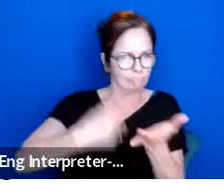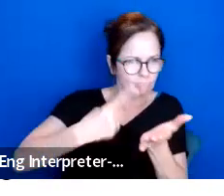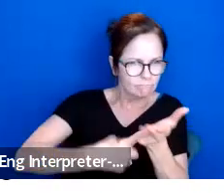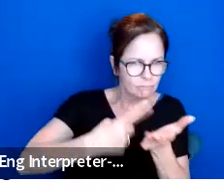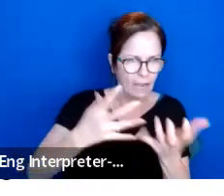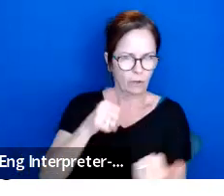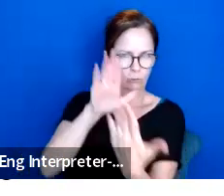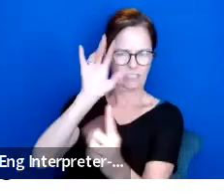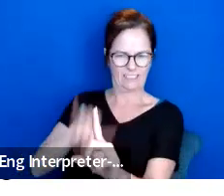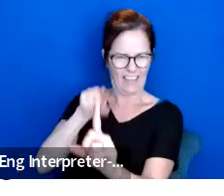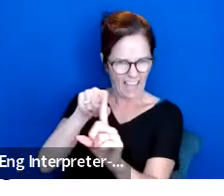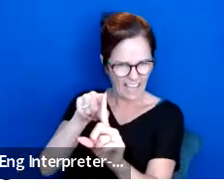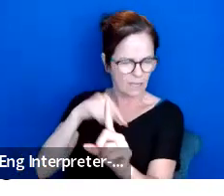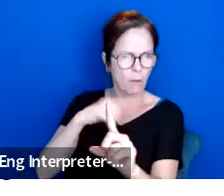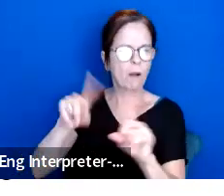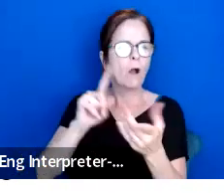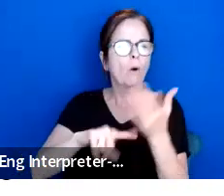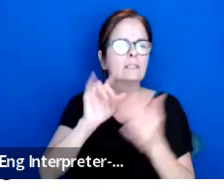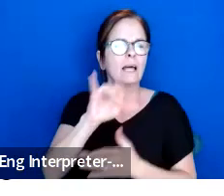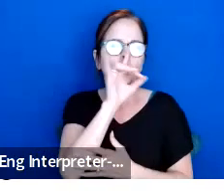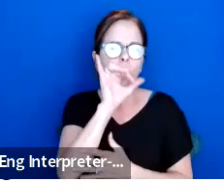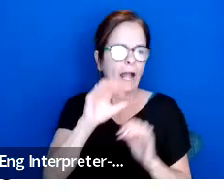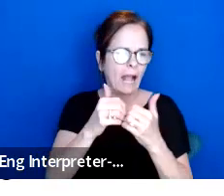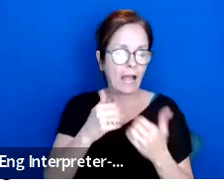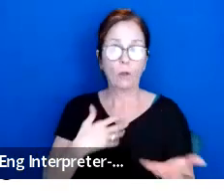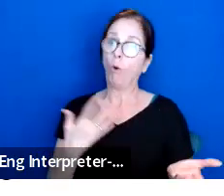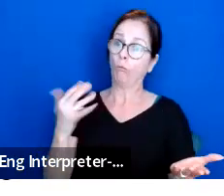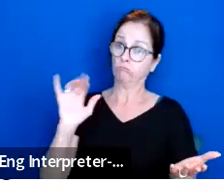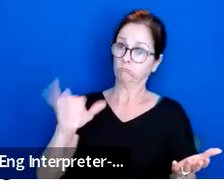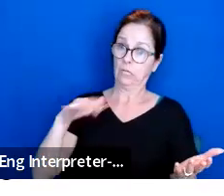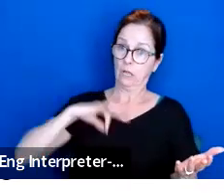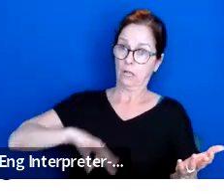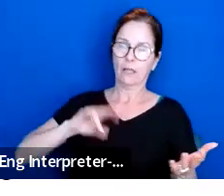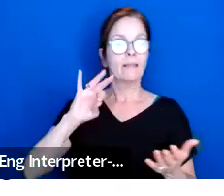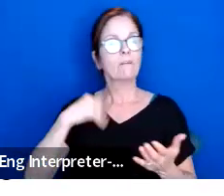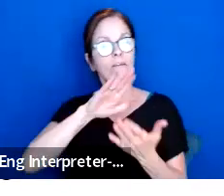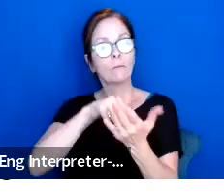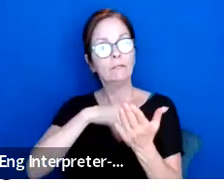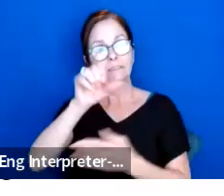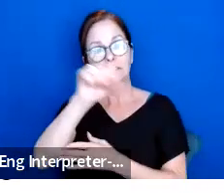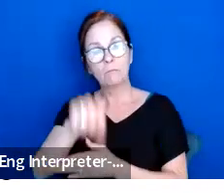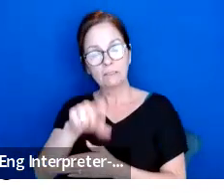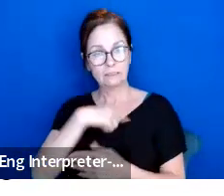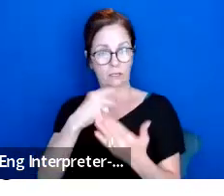Okay, that is helpful. And if we do have a mid semester review with, with the faculty that's being reviewed.